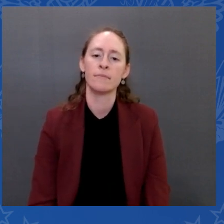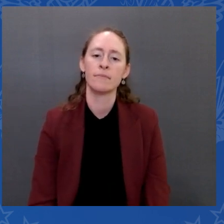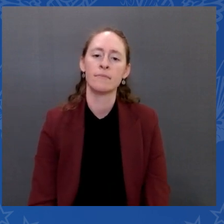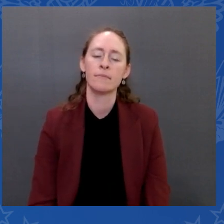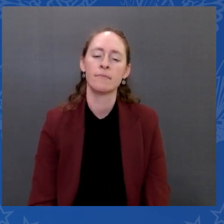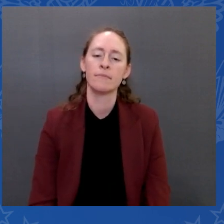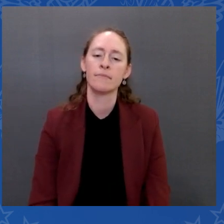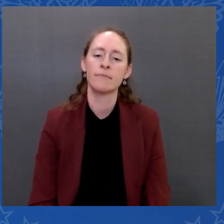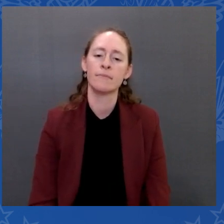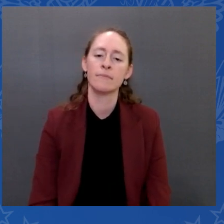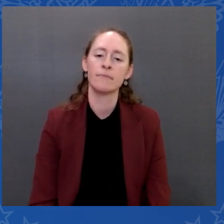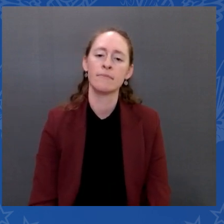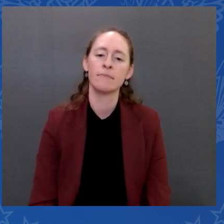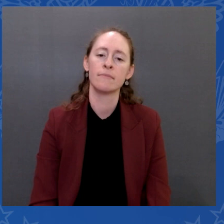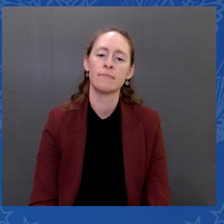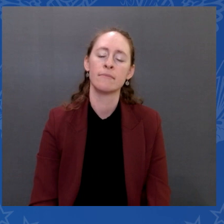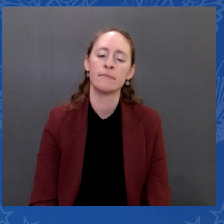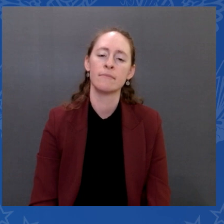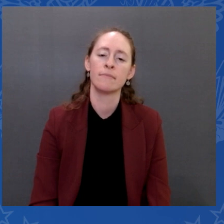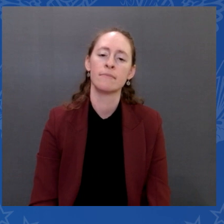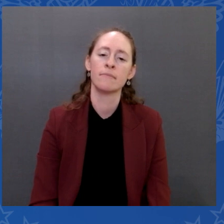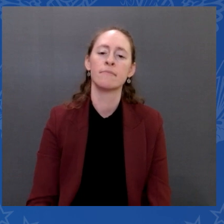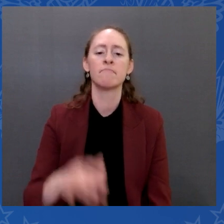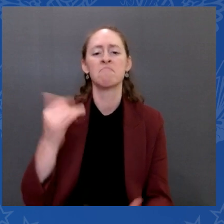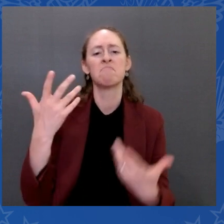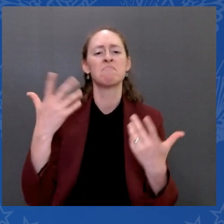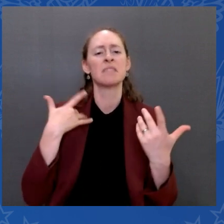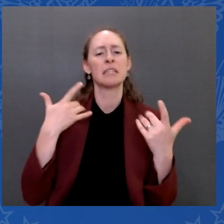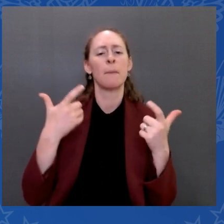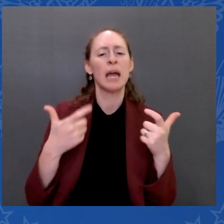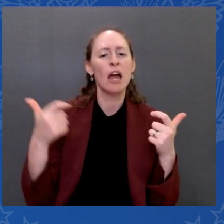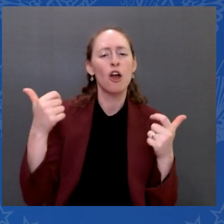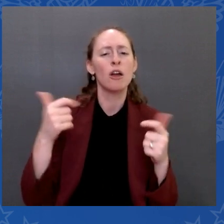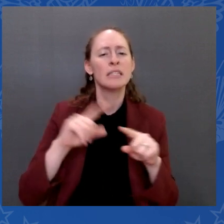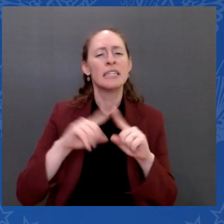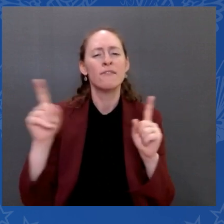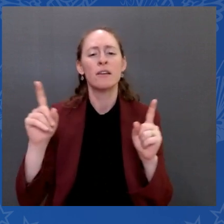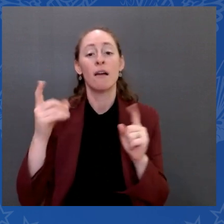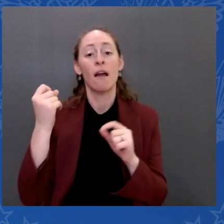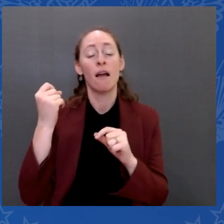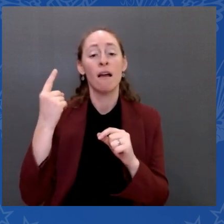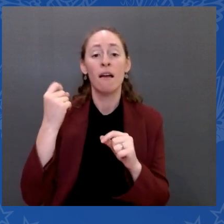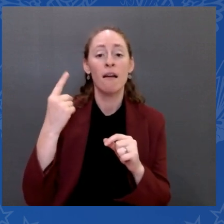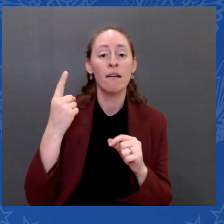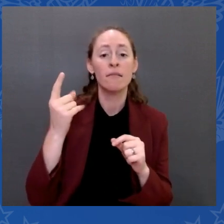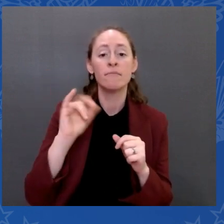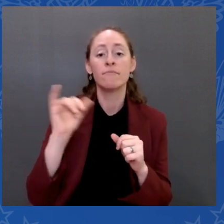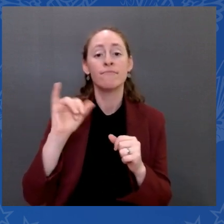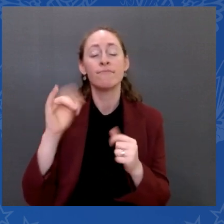Those legacy chips are what power the trucks, cars, and many other basic building blocks of our economy today.